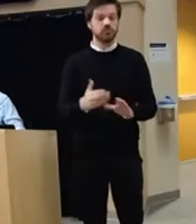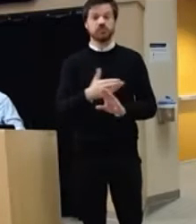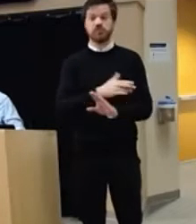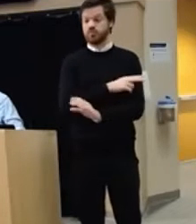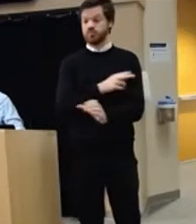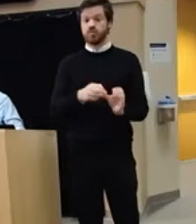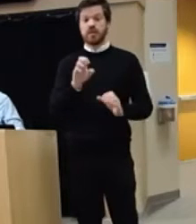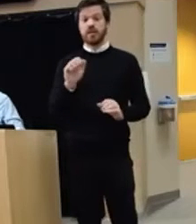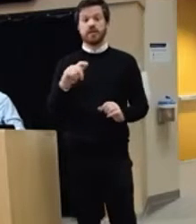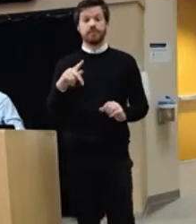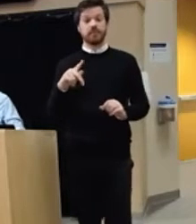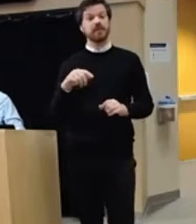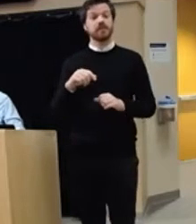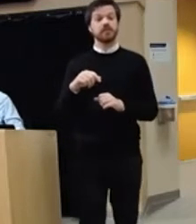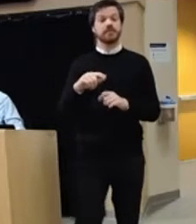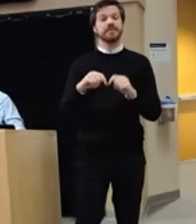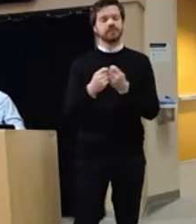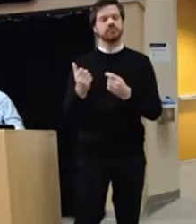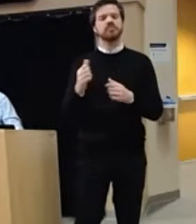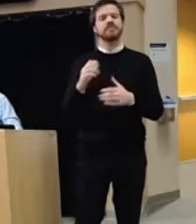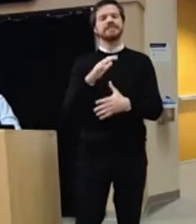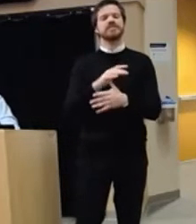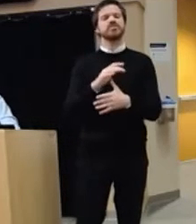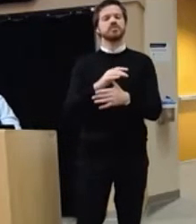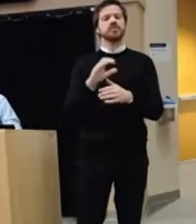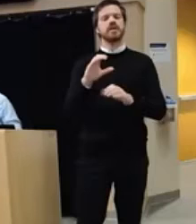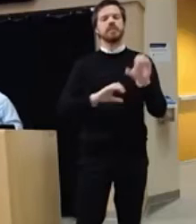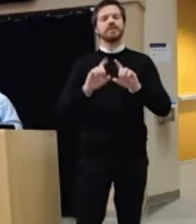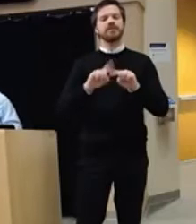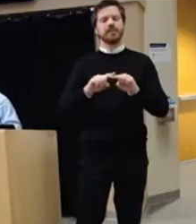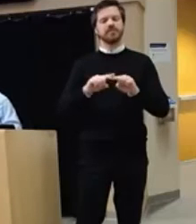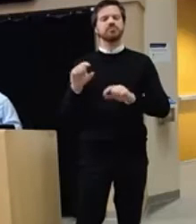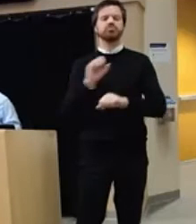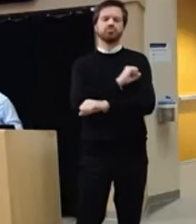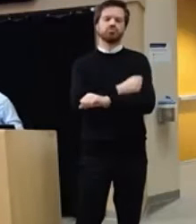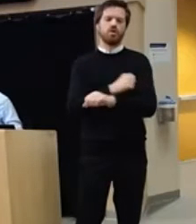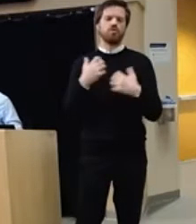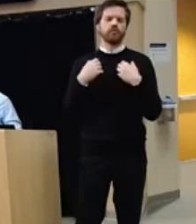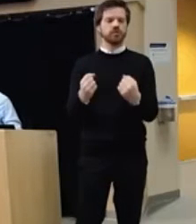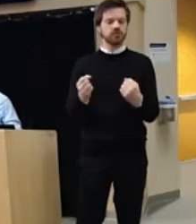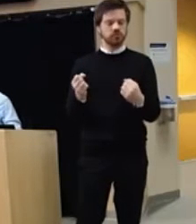AA team Janine was a senior chemical dependency counselor at strong recovery and served as an